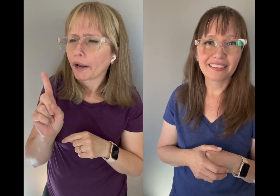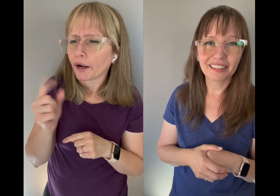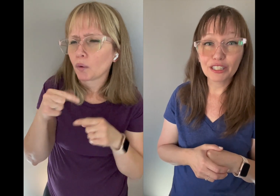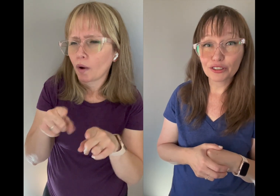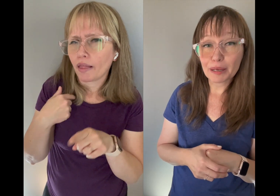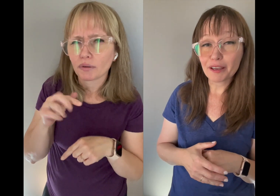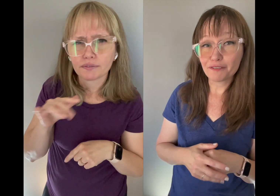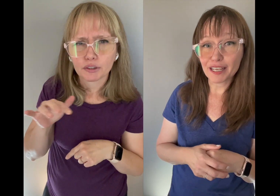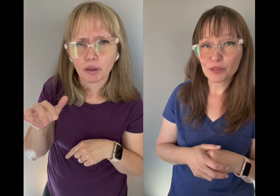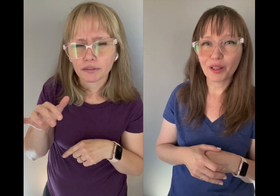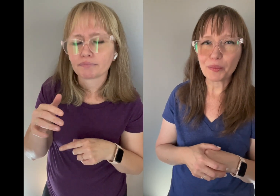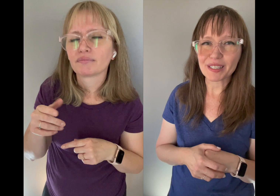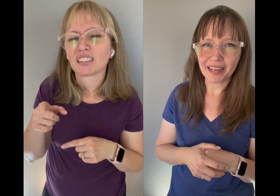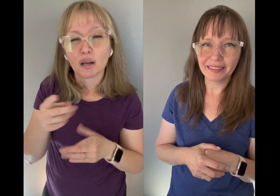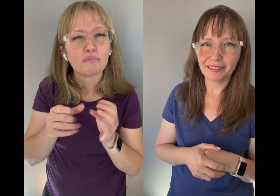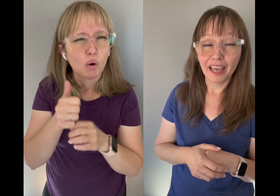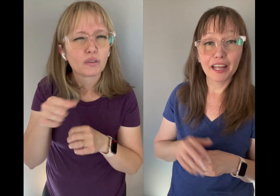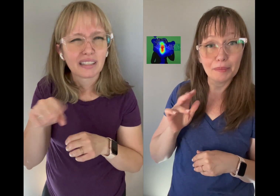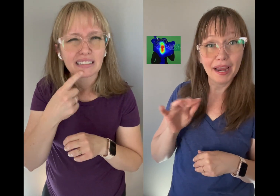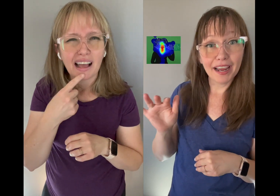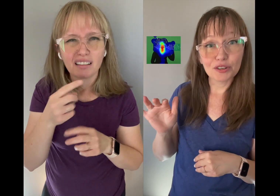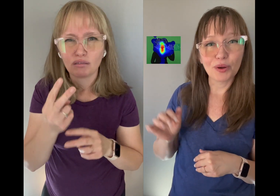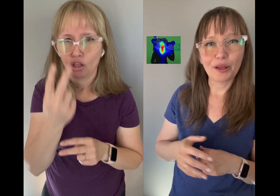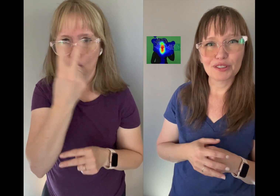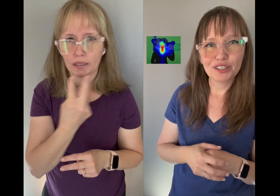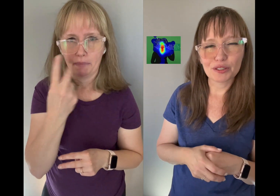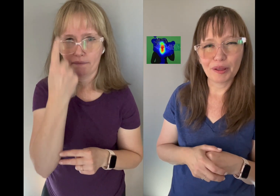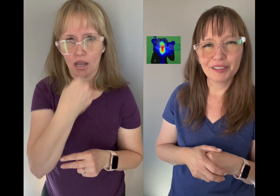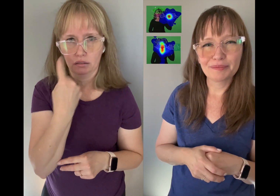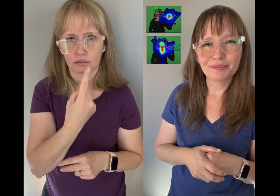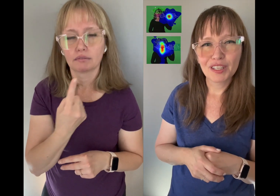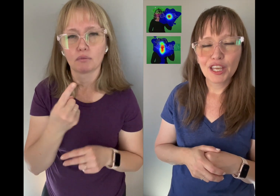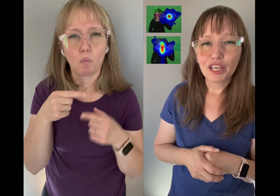that they looked at my face while I was signing and at my hand while I was finger spelling you